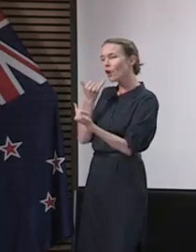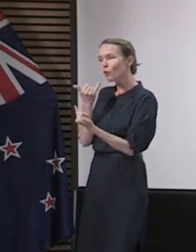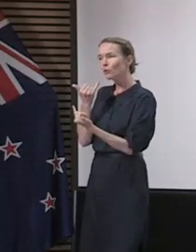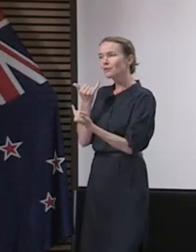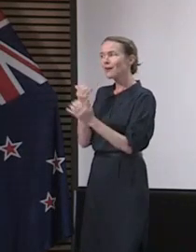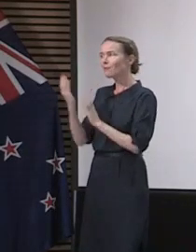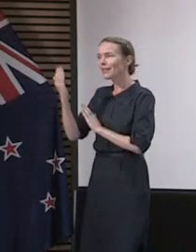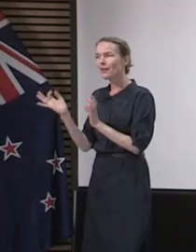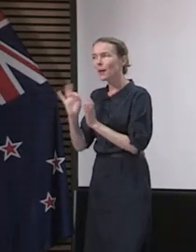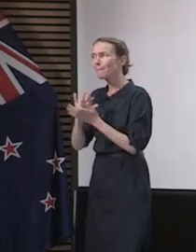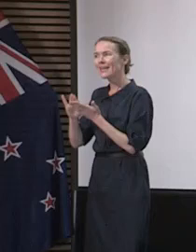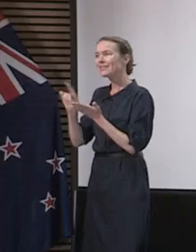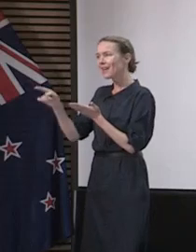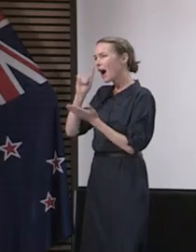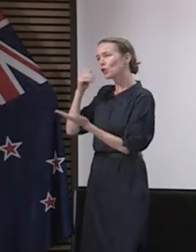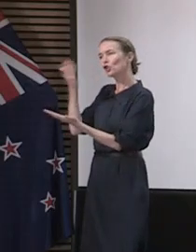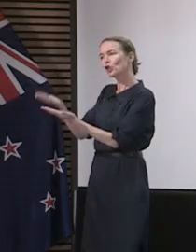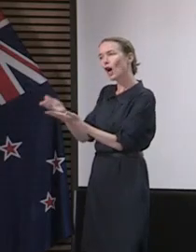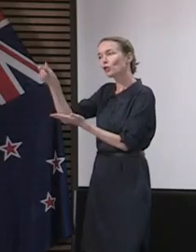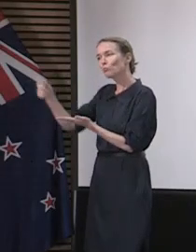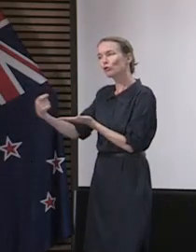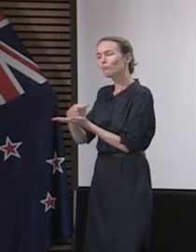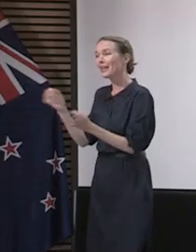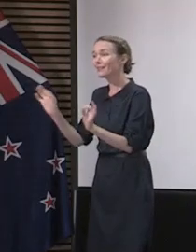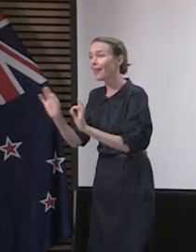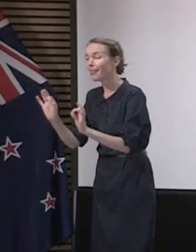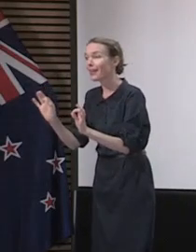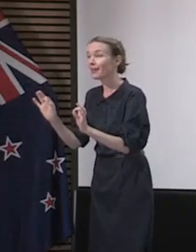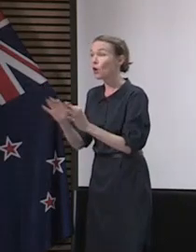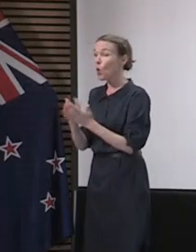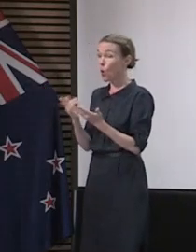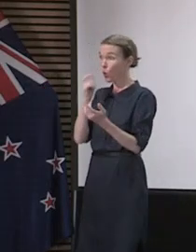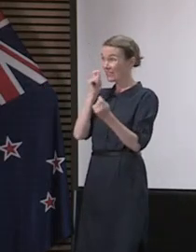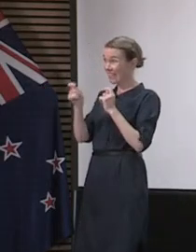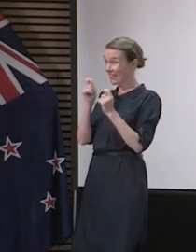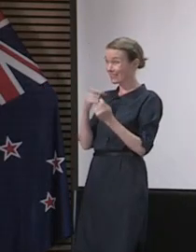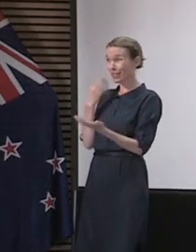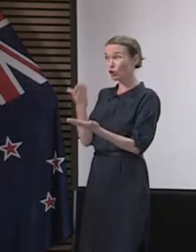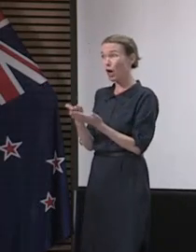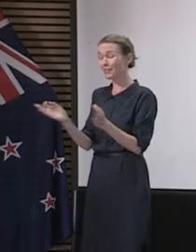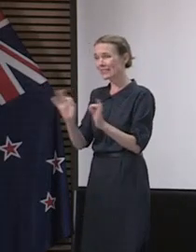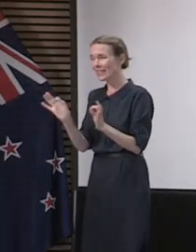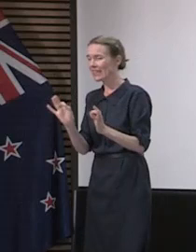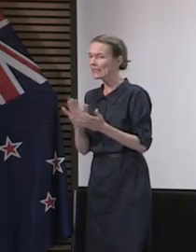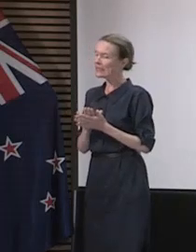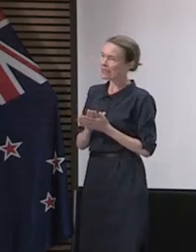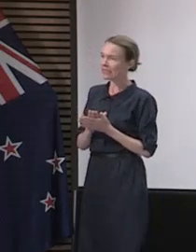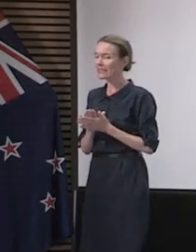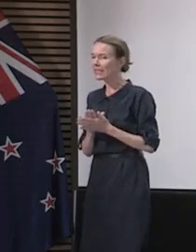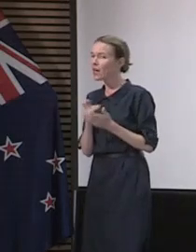they may be doing consultations online or over the phone, and haven't been able to collect fees for that